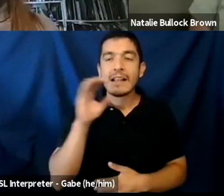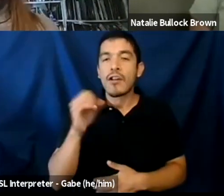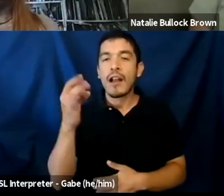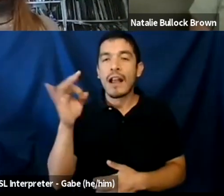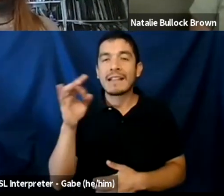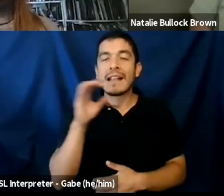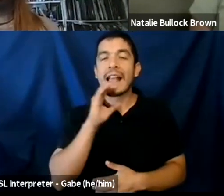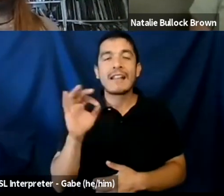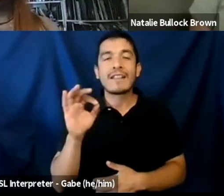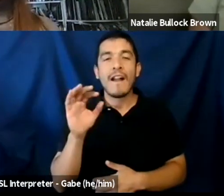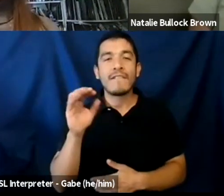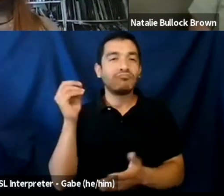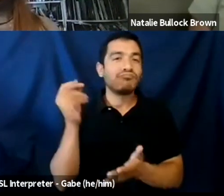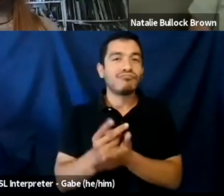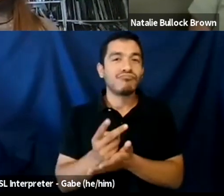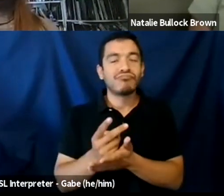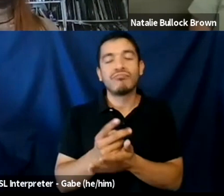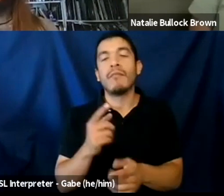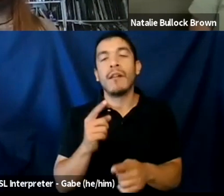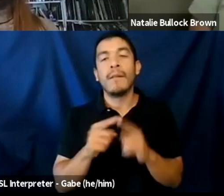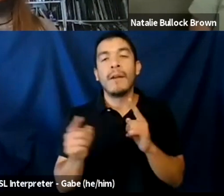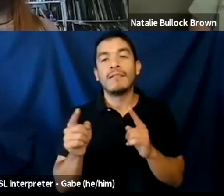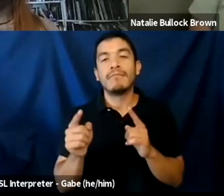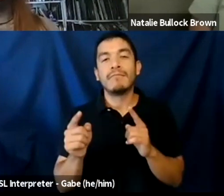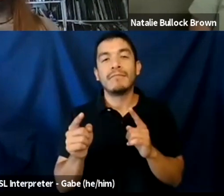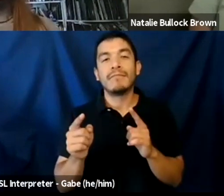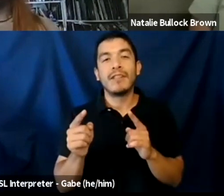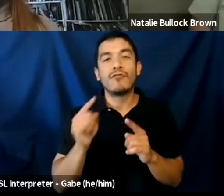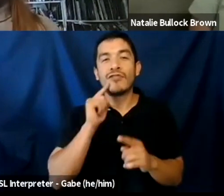sort of like imprinted in our brains.